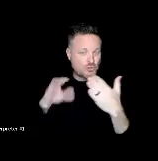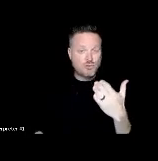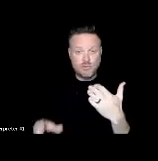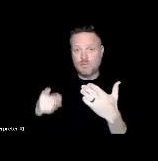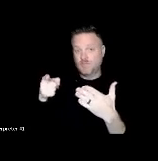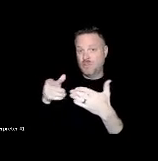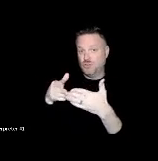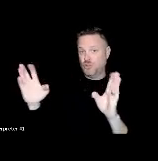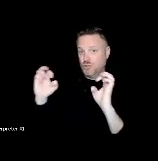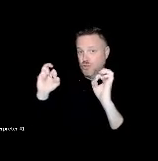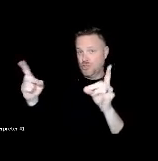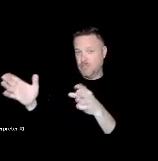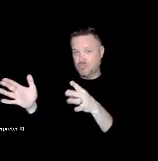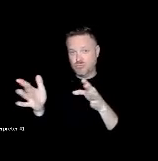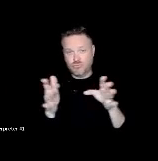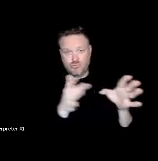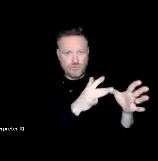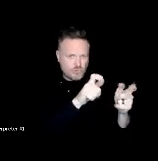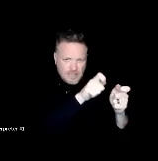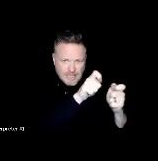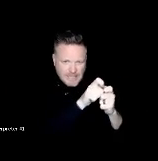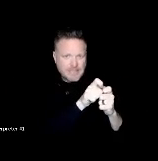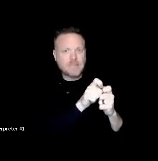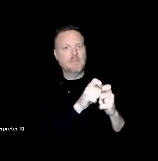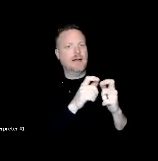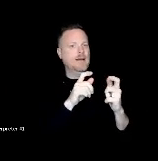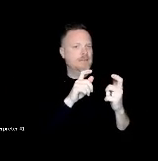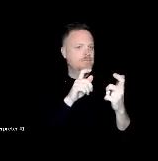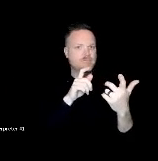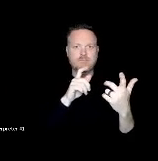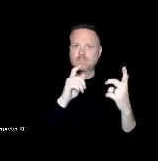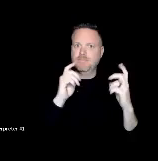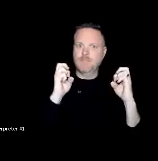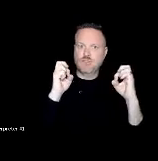through customized tailored intervention all the way to special education. So we're going to apply